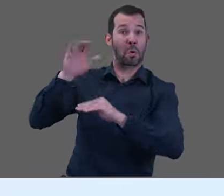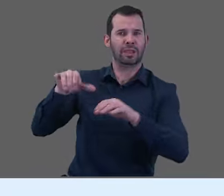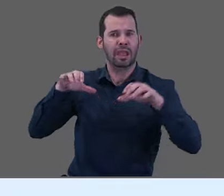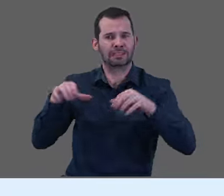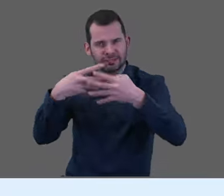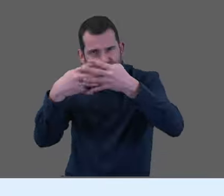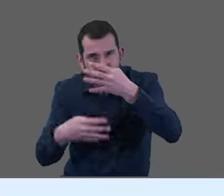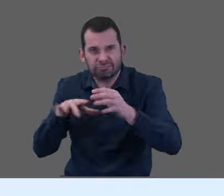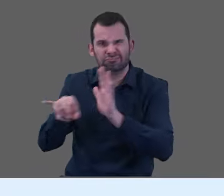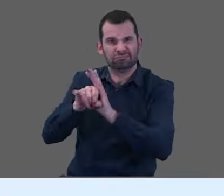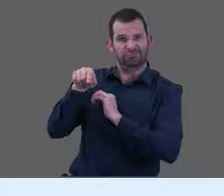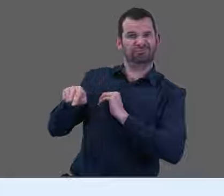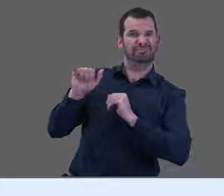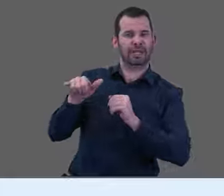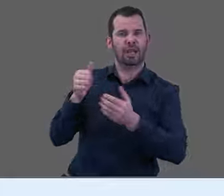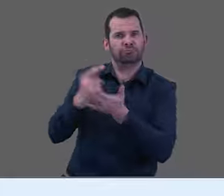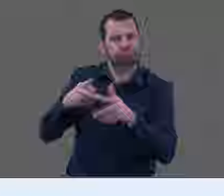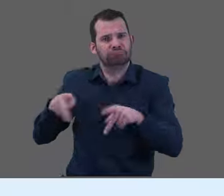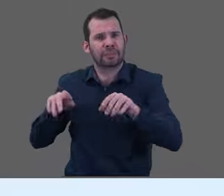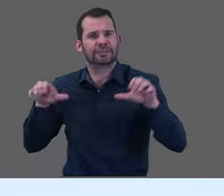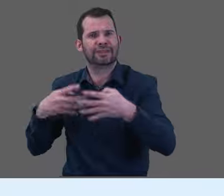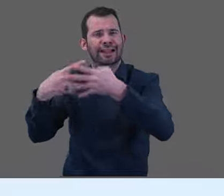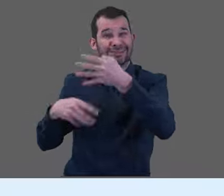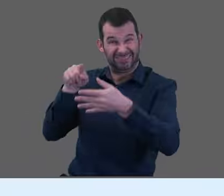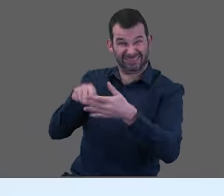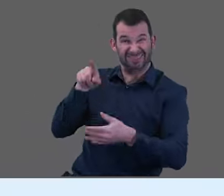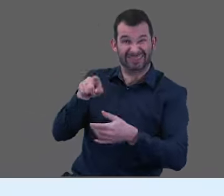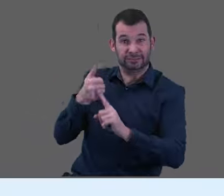or more of the activities found in the eligible activities list,